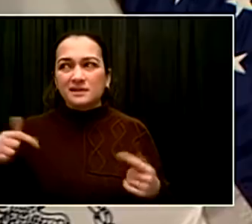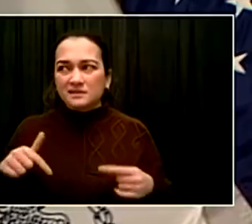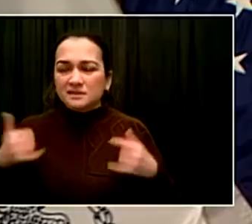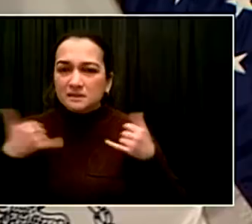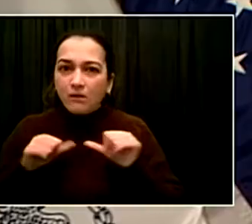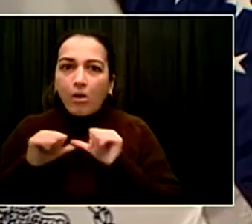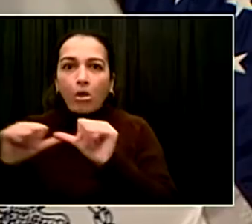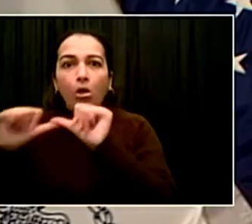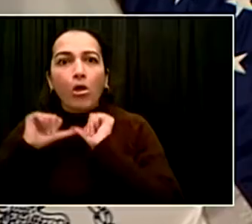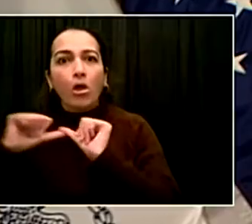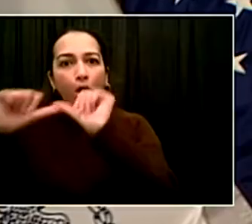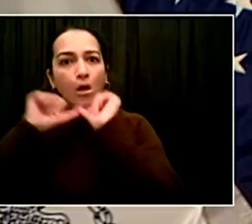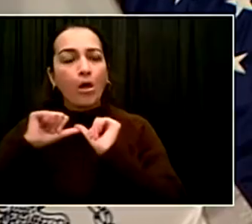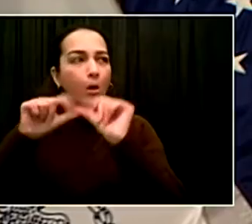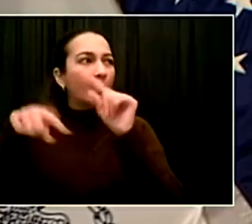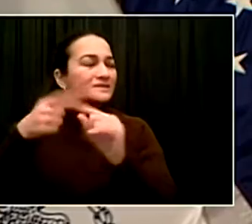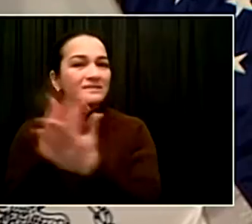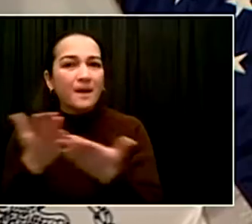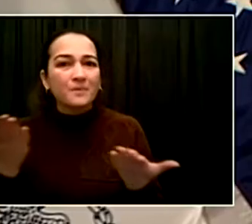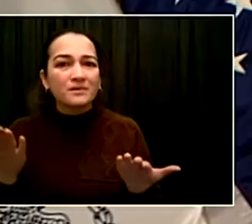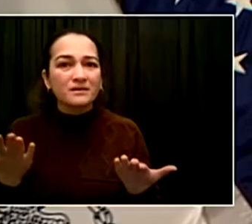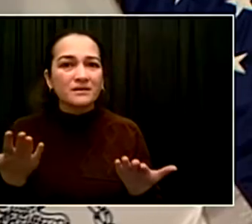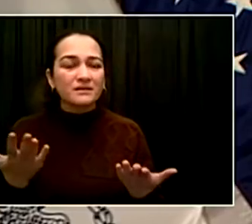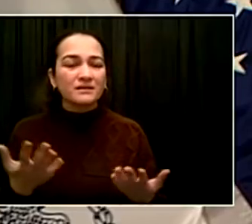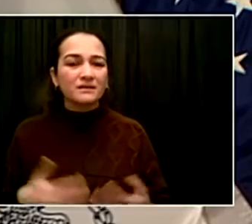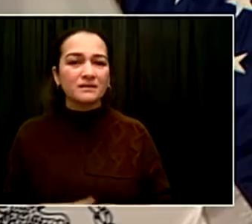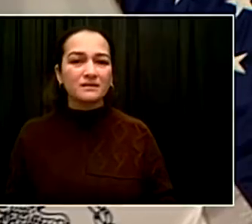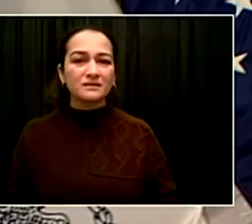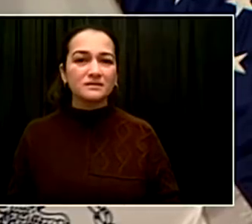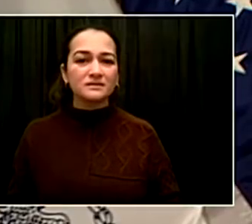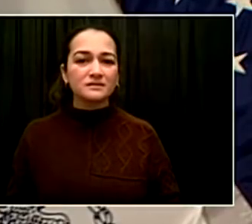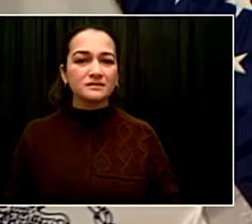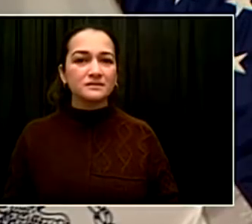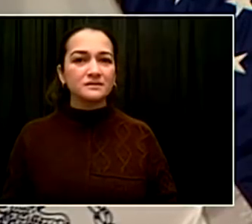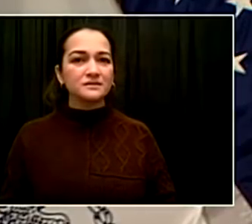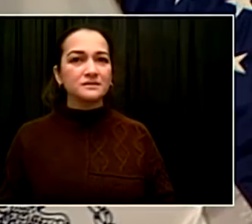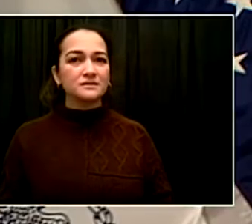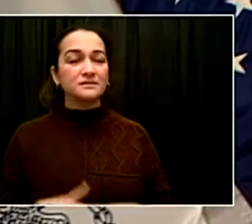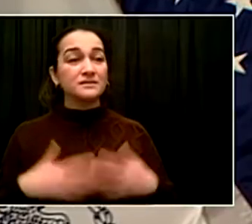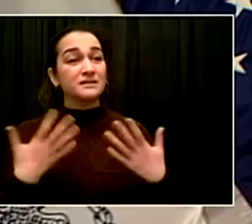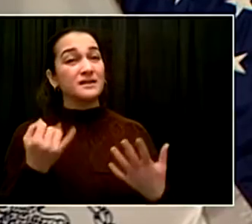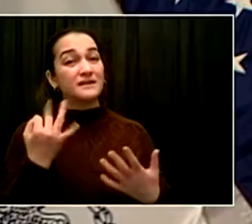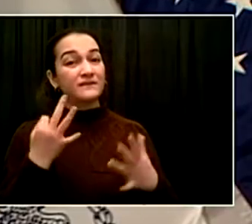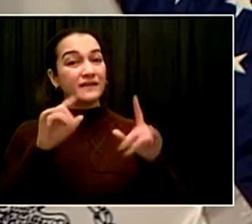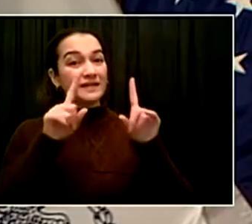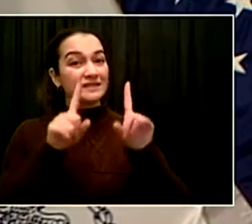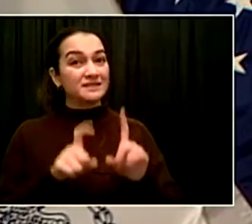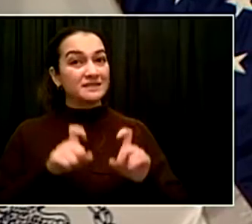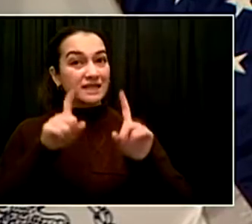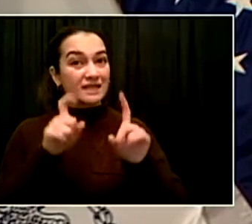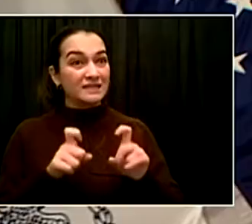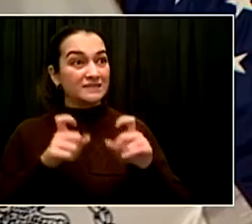WHAT SHOULD PEOPLE BE DOING TO MAKE THOSE DECISIONS? SHOULD THEY ONLY GO SHORT TERM ORIENTATION A PARTY IF THEY